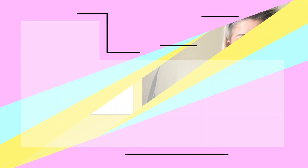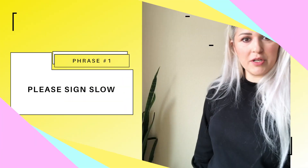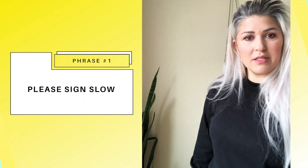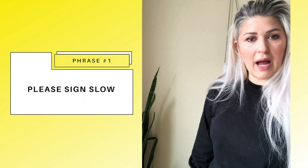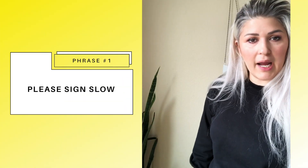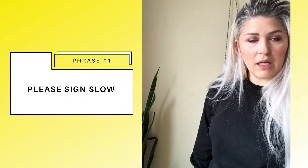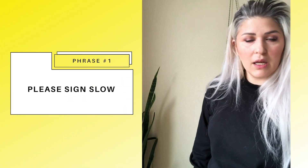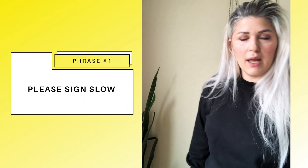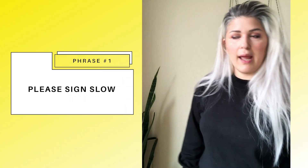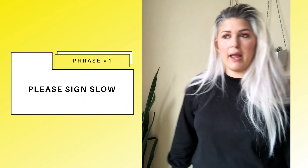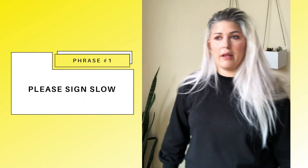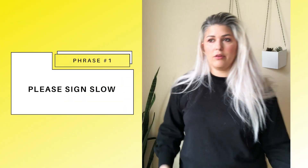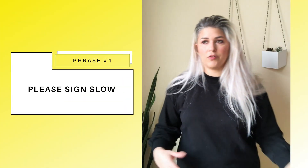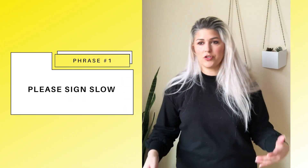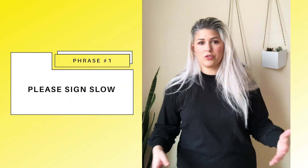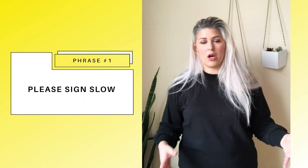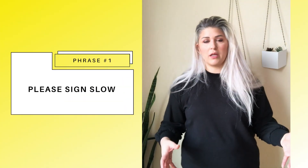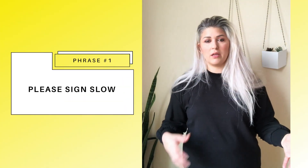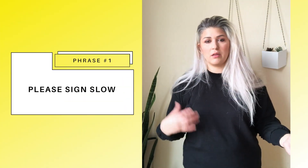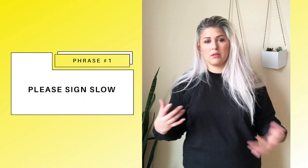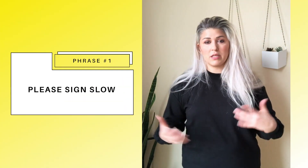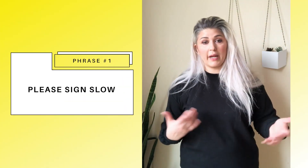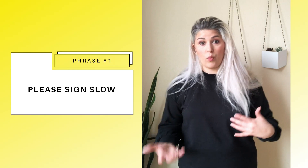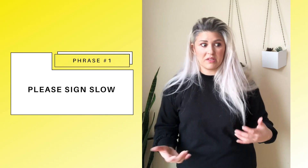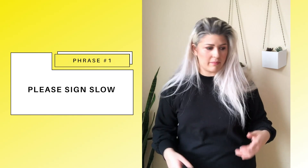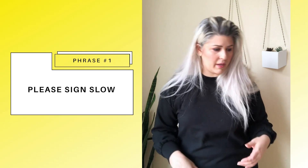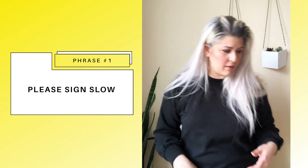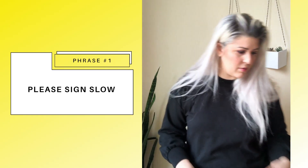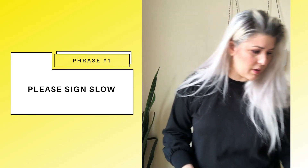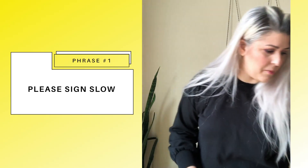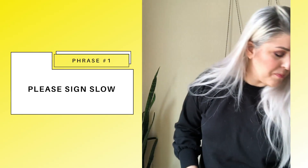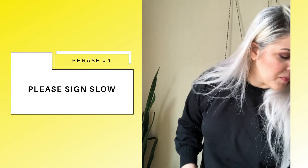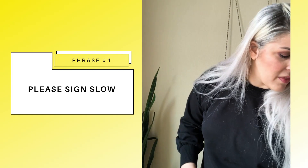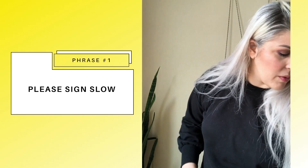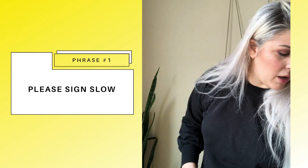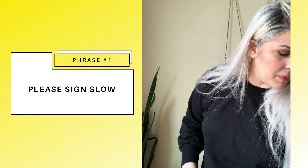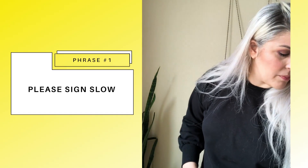learning to sign and you're first talking, signing with somebody, okay? That will help you.